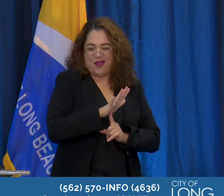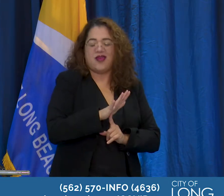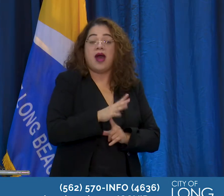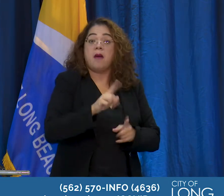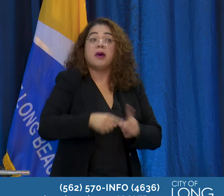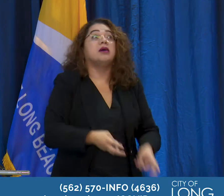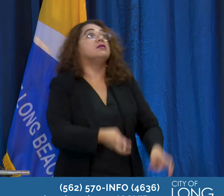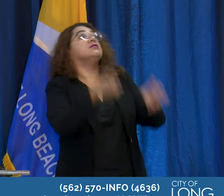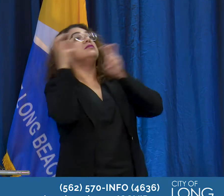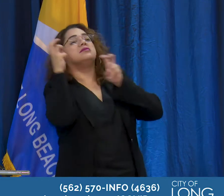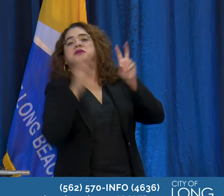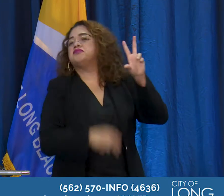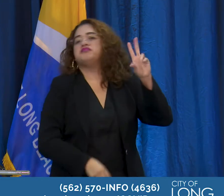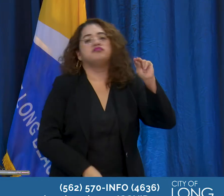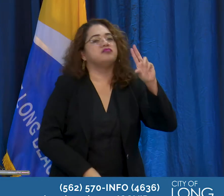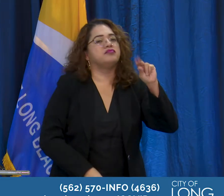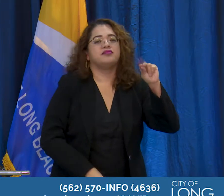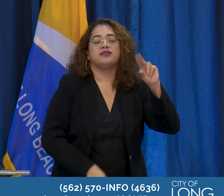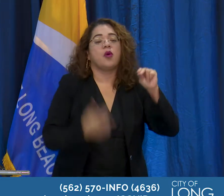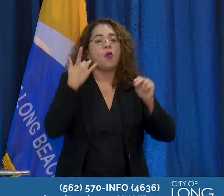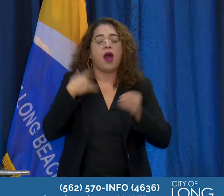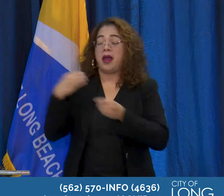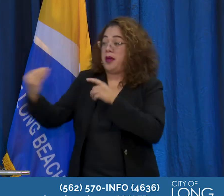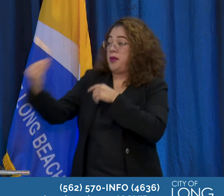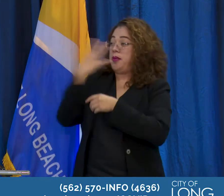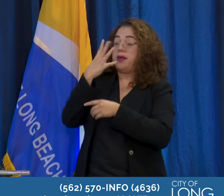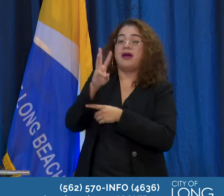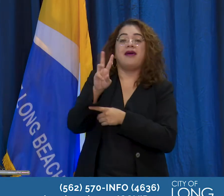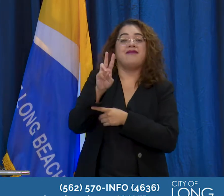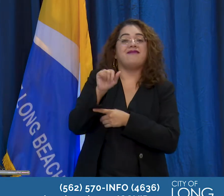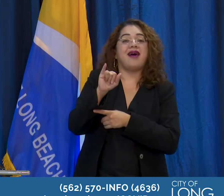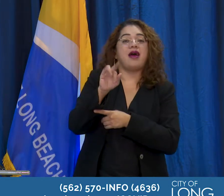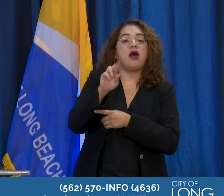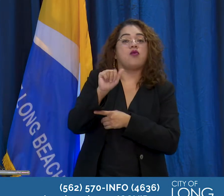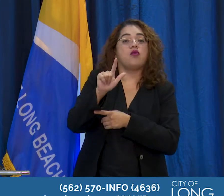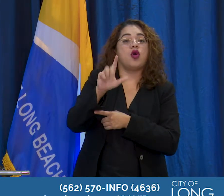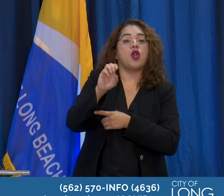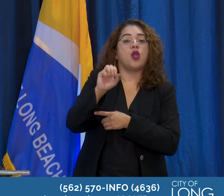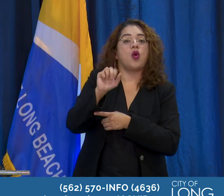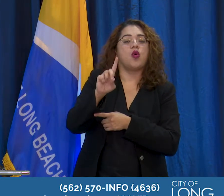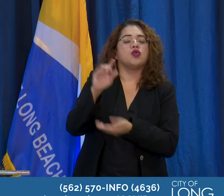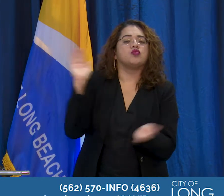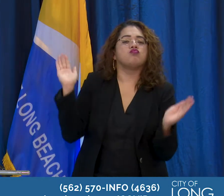your own home, or if you're within six feet of anyone you do not live with.